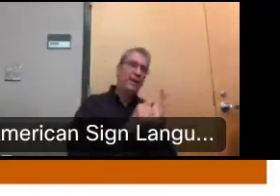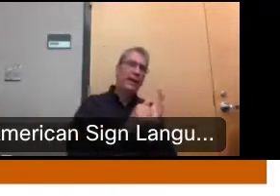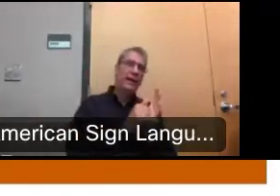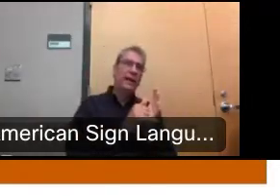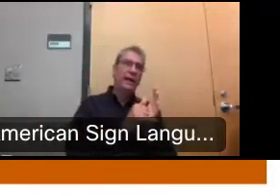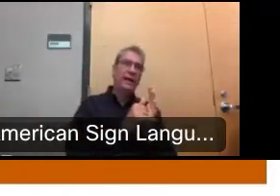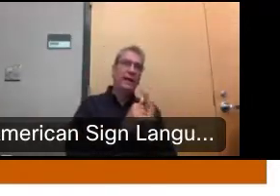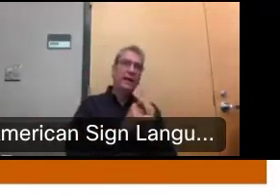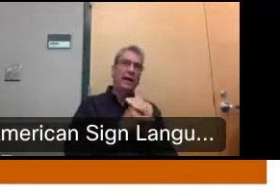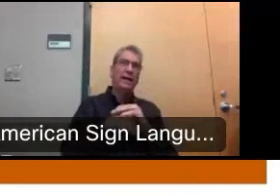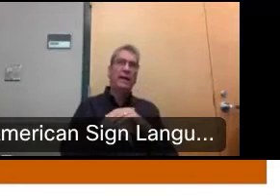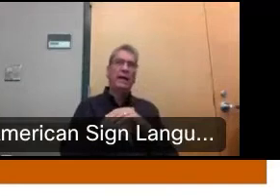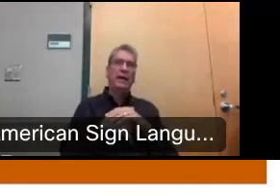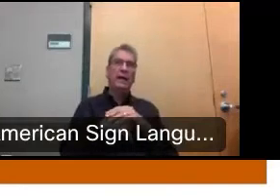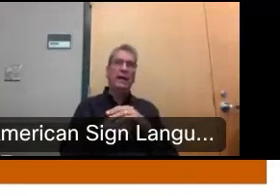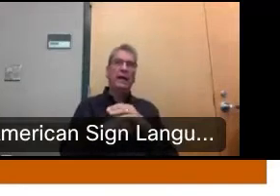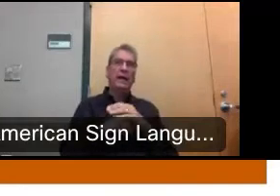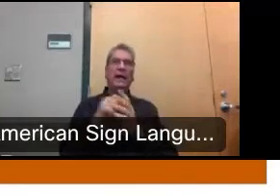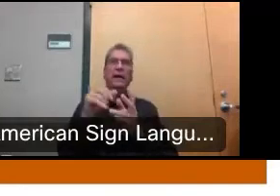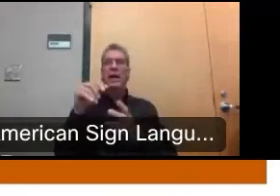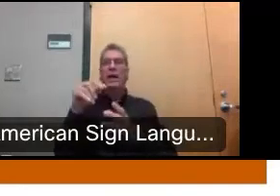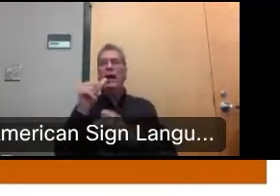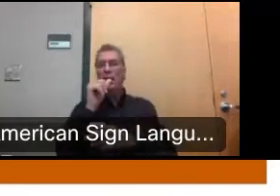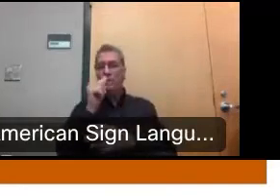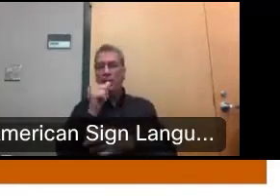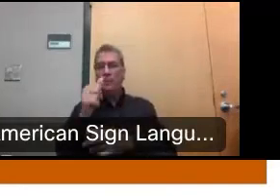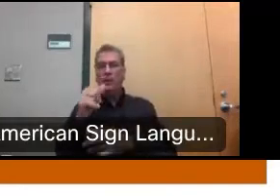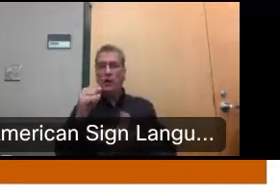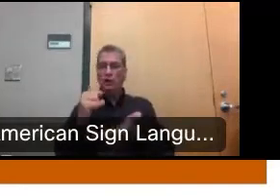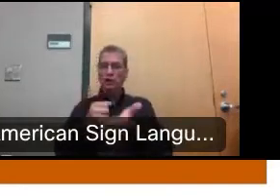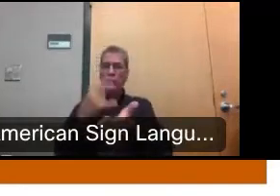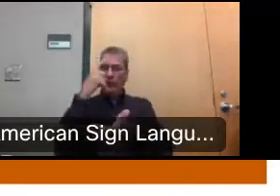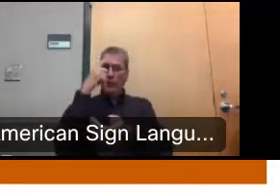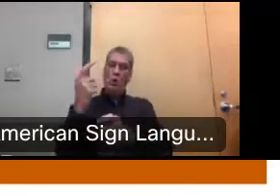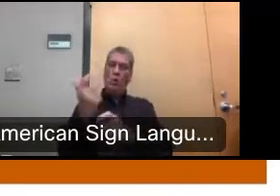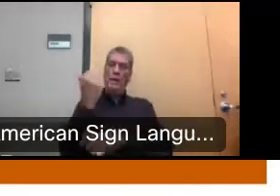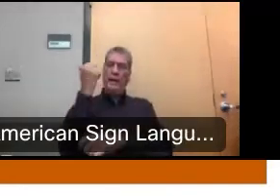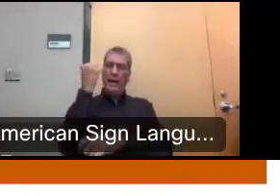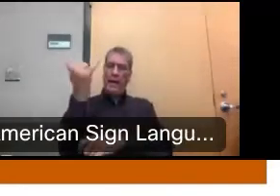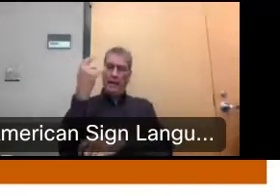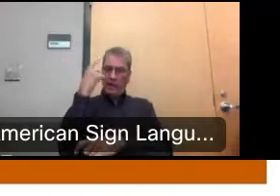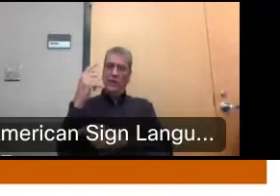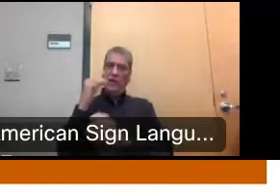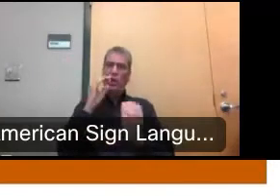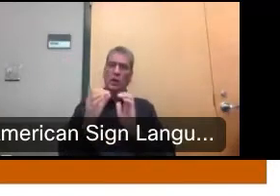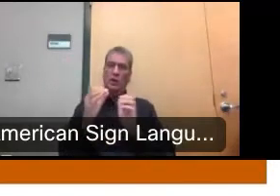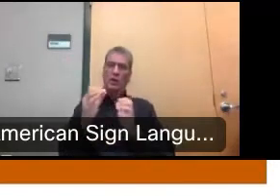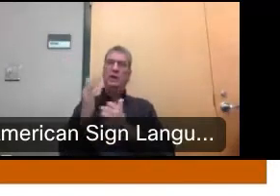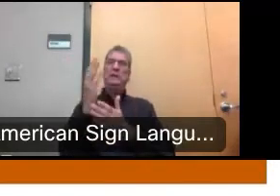chicken heads. Okay. Um, classic pears, peanut butter and jelly who thinks that is the winning idea we end up going with. I see some see some hands. Okay.